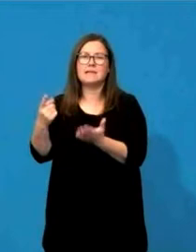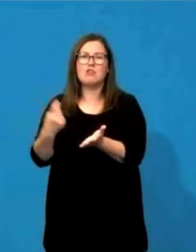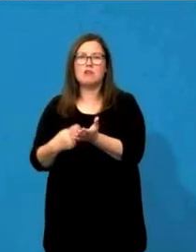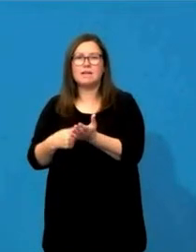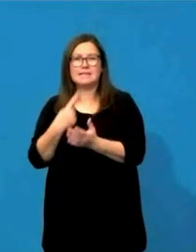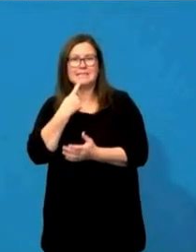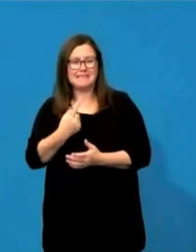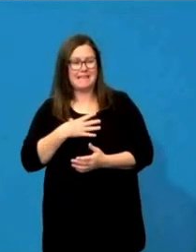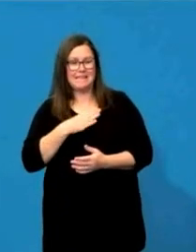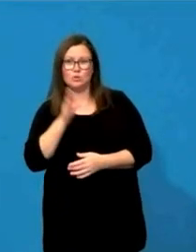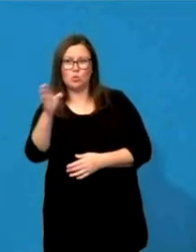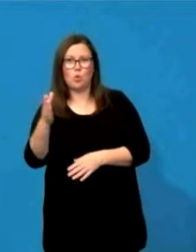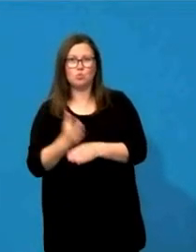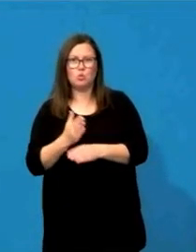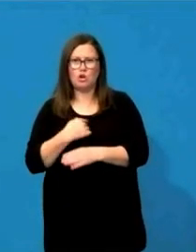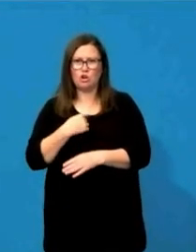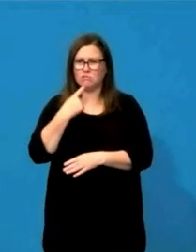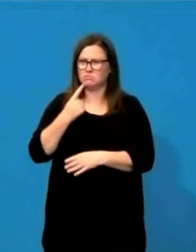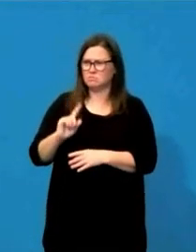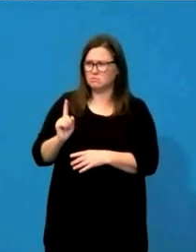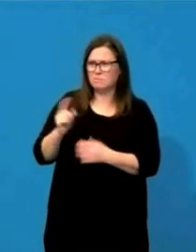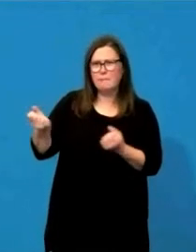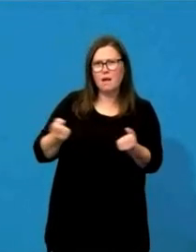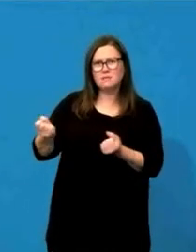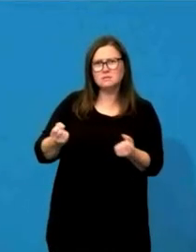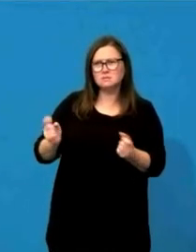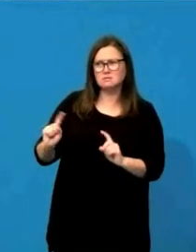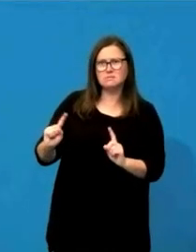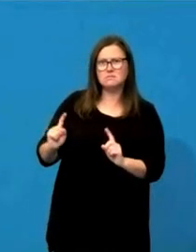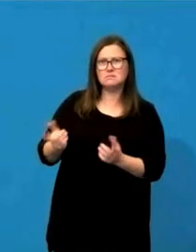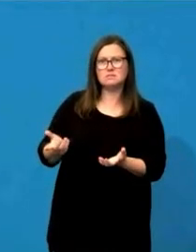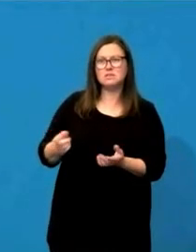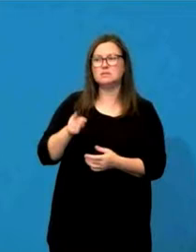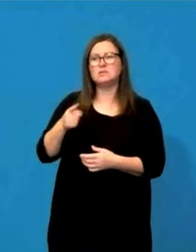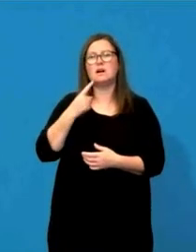happening with the bus?" And she said, "Well, the bus has gone to Broome to take